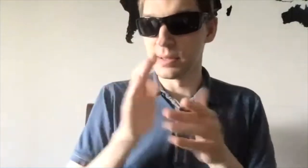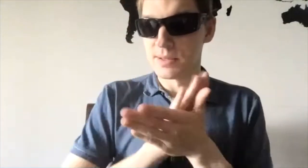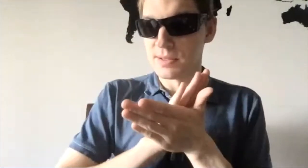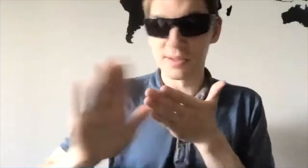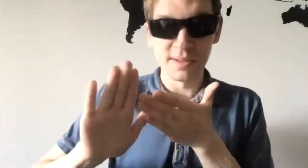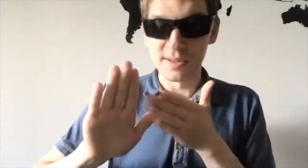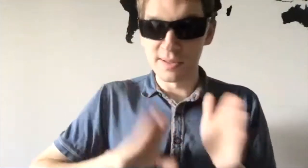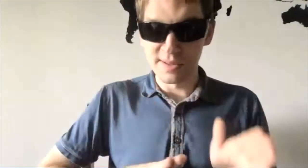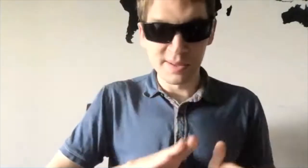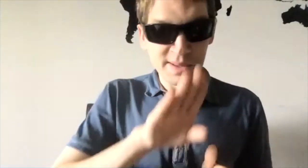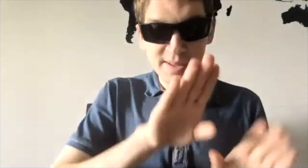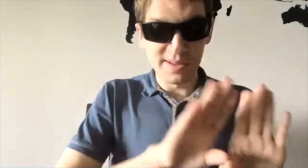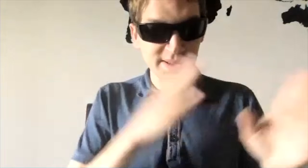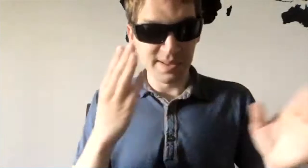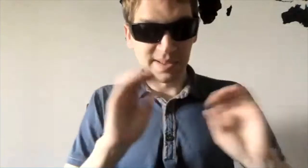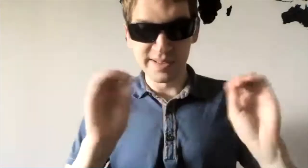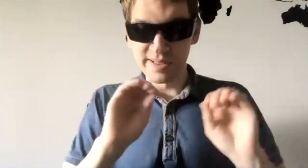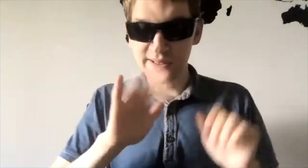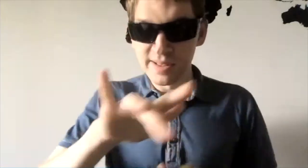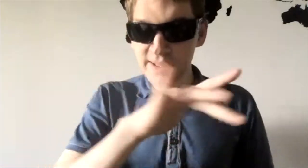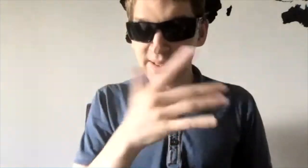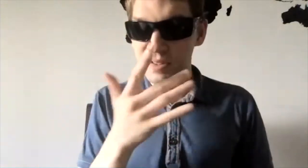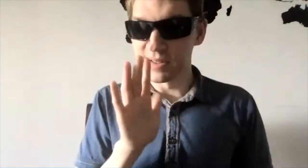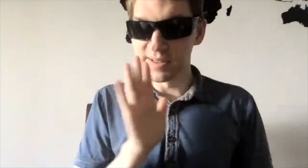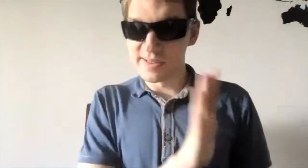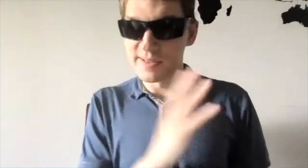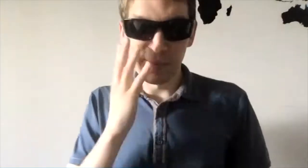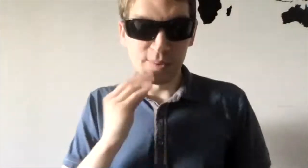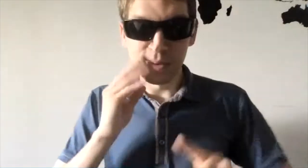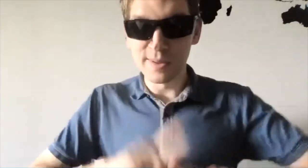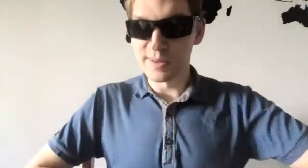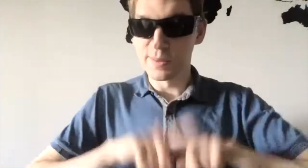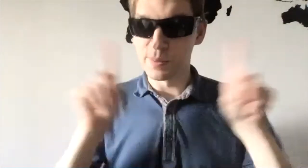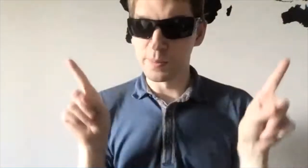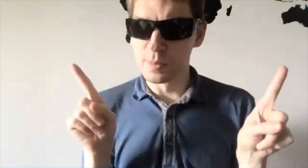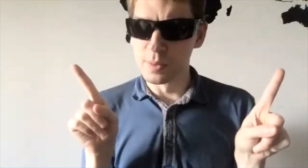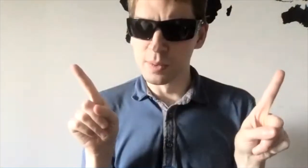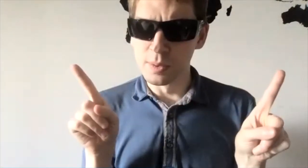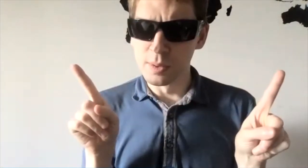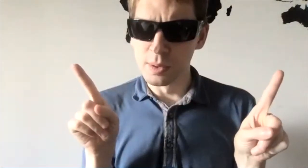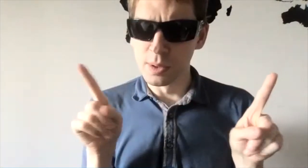the aesthetic of the house." That's not the case. If you have an accessible environment I can be